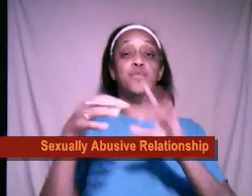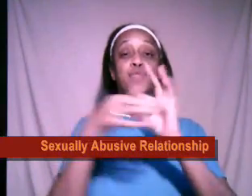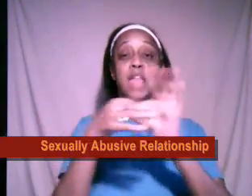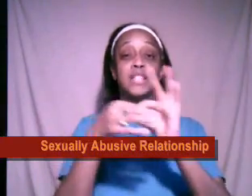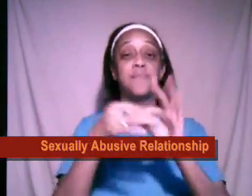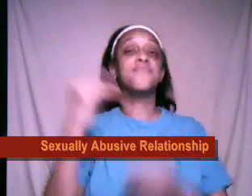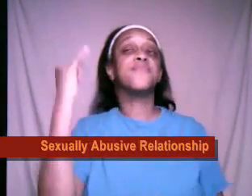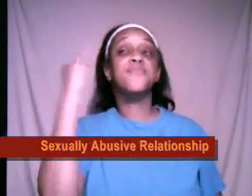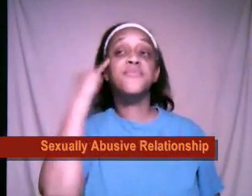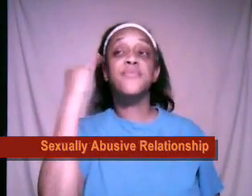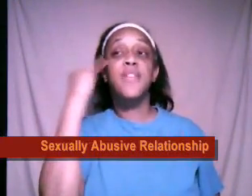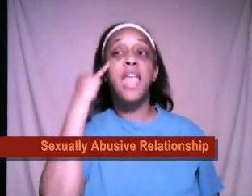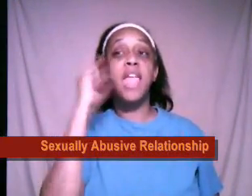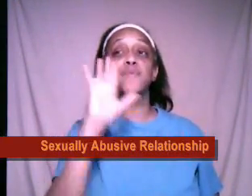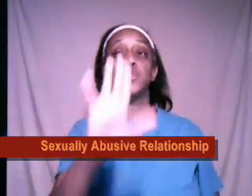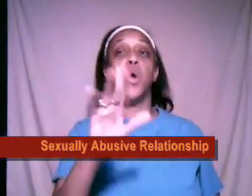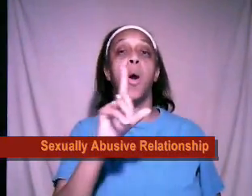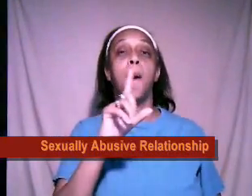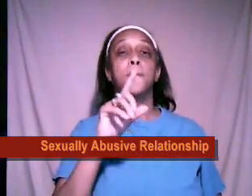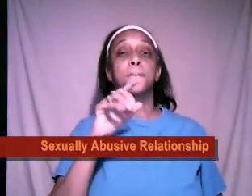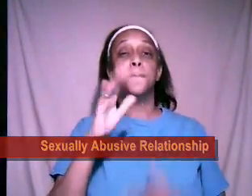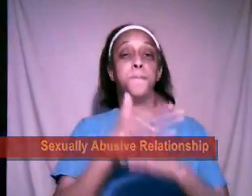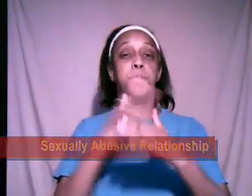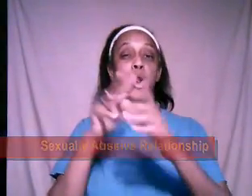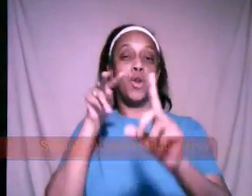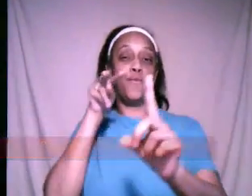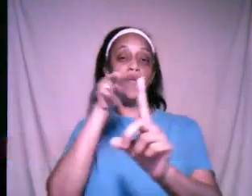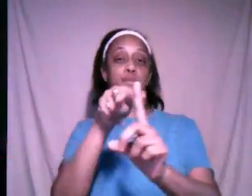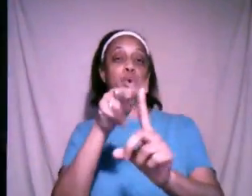relationship if your partner